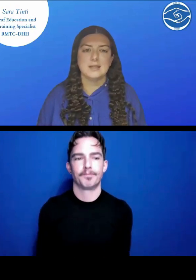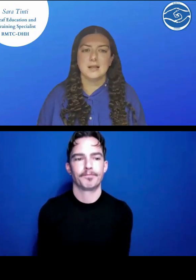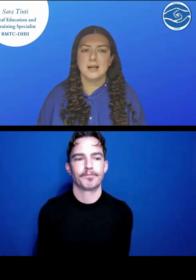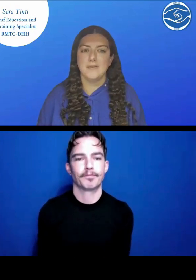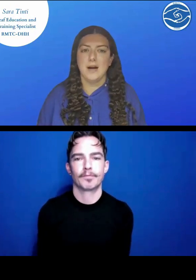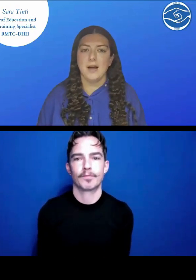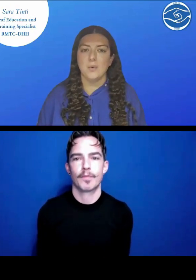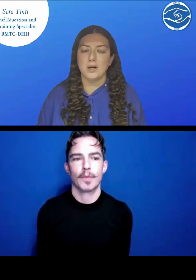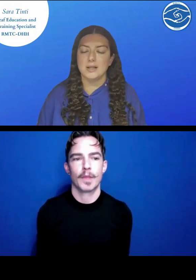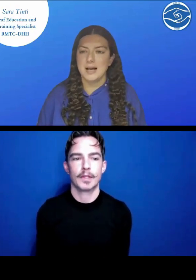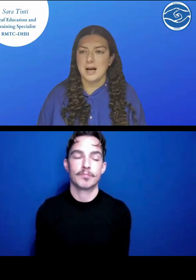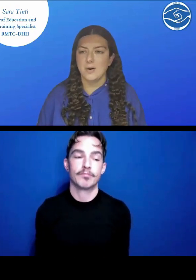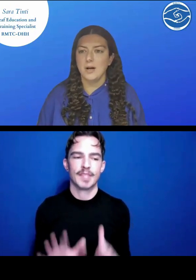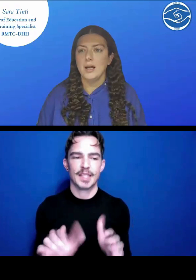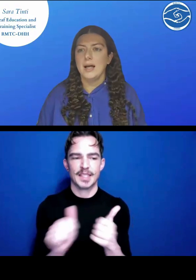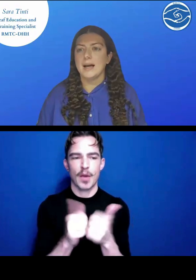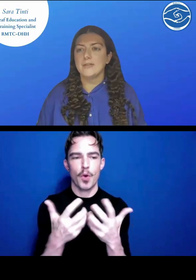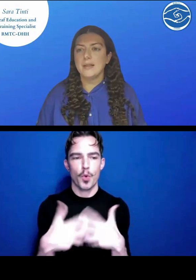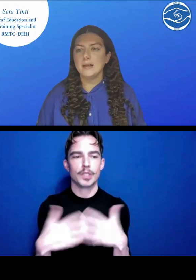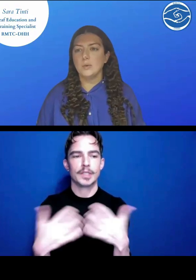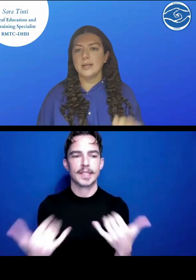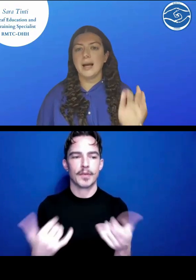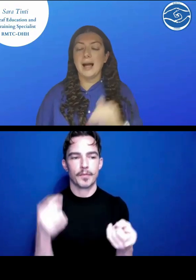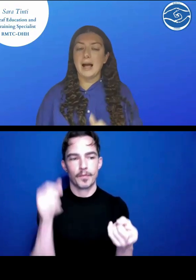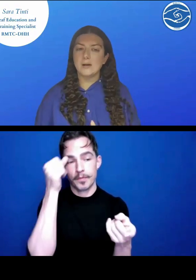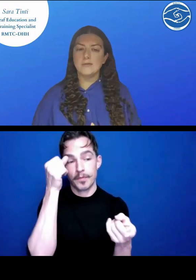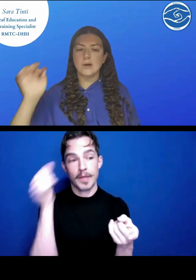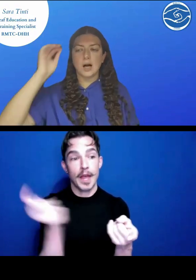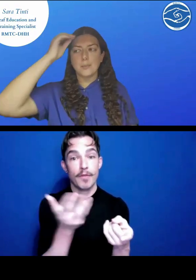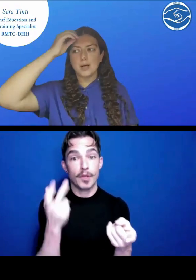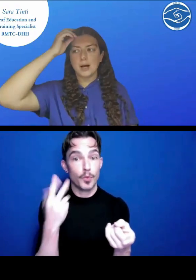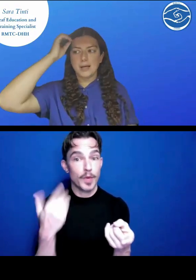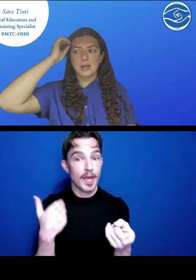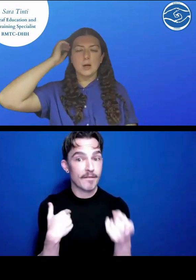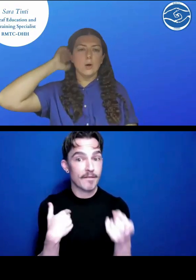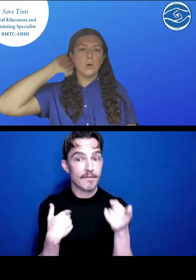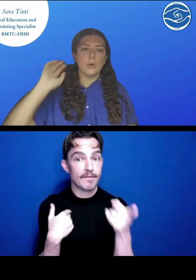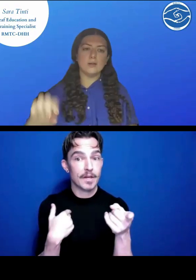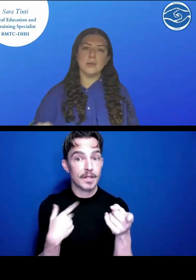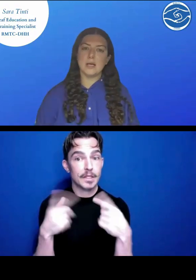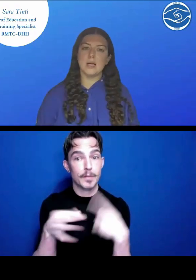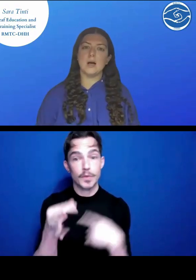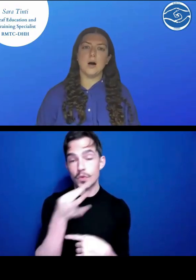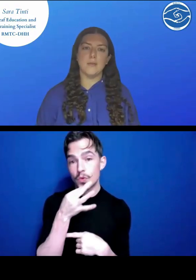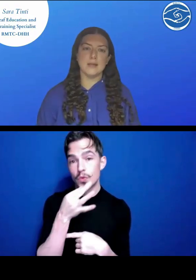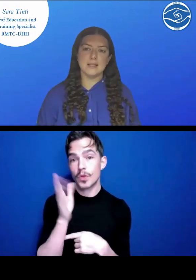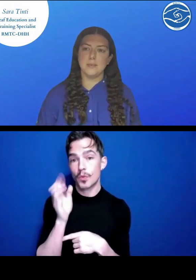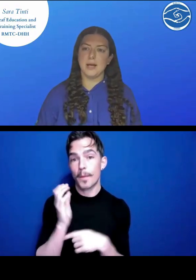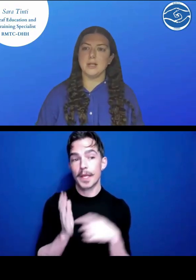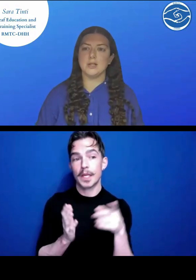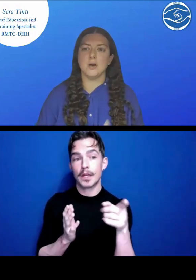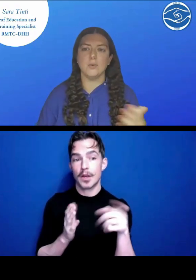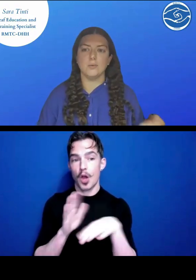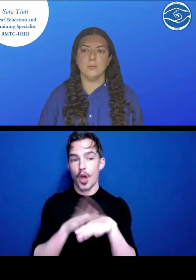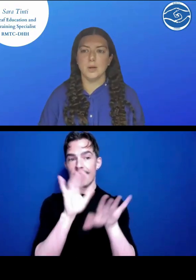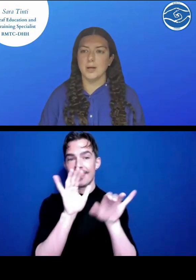that's kind of how that works. Now everything that we have upcoming will be on this page. So like